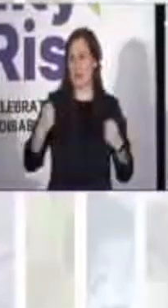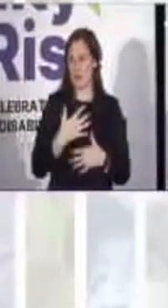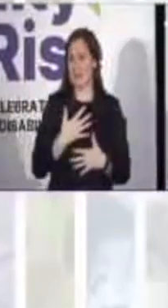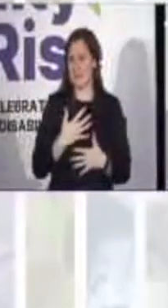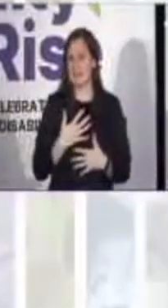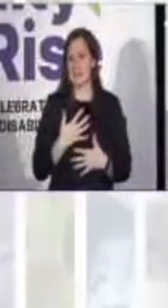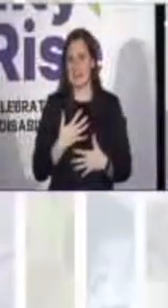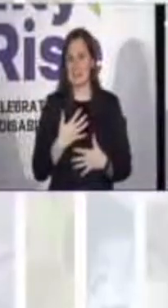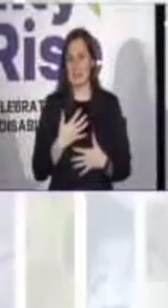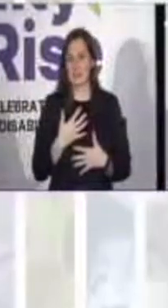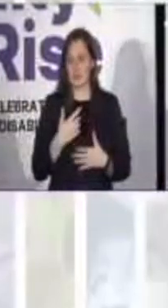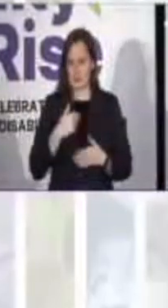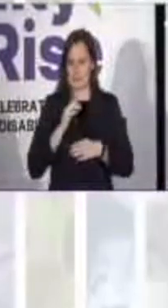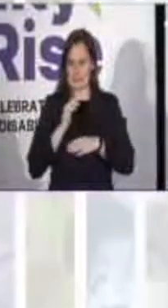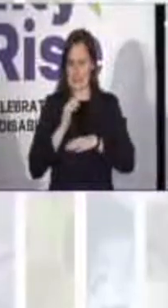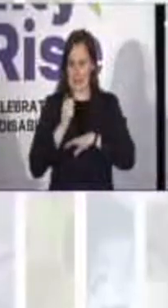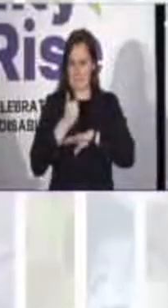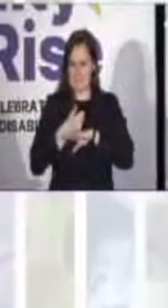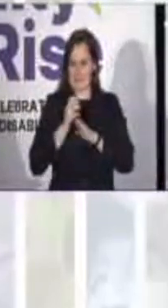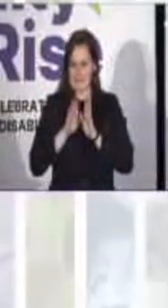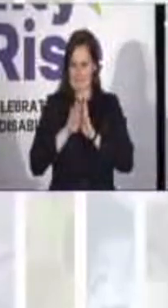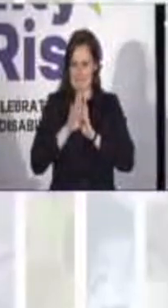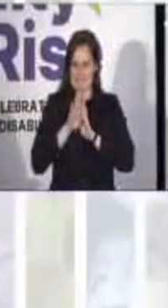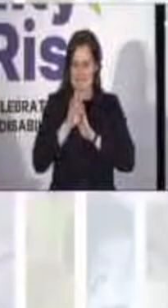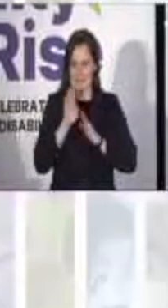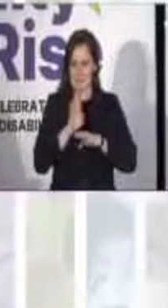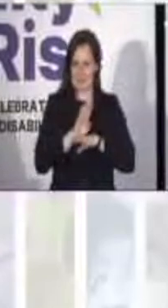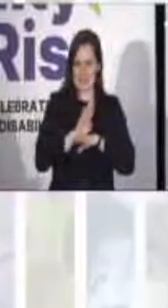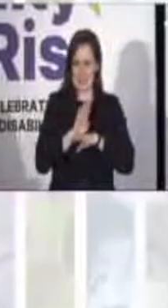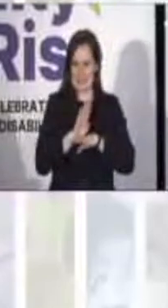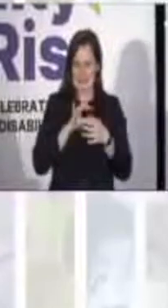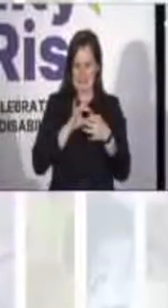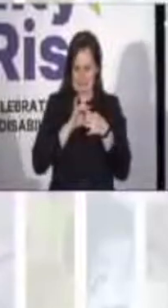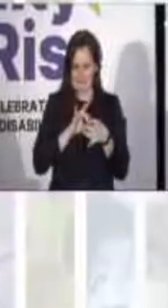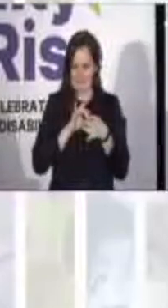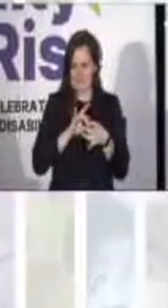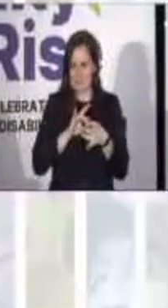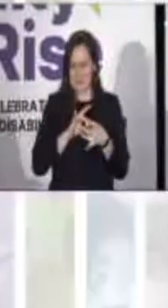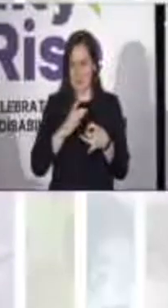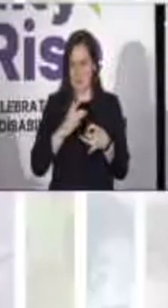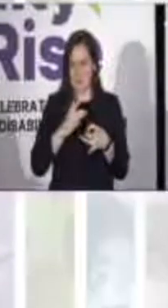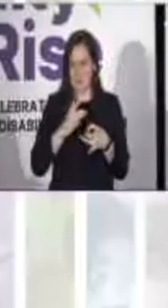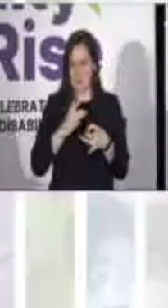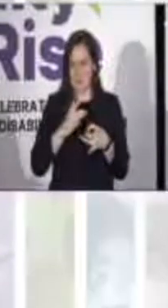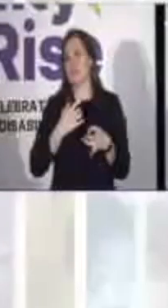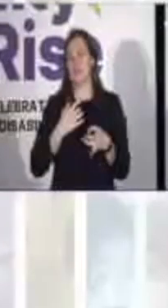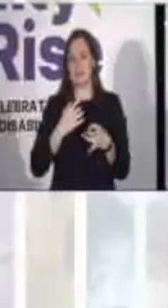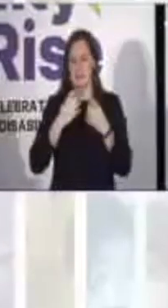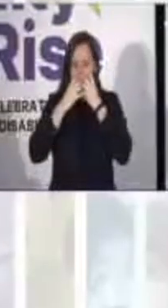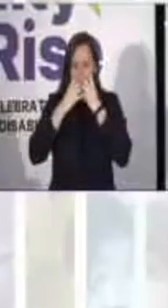THROUGHOUT YOUR SMALL BUSINESS EXPERIENCE ARE VERY DEEPLY PASSIONATE TO YOU.